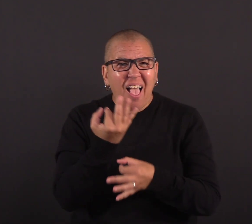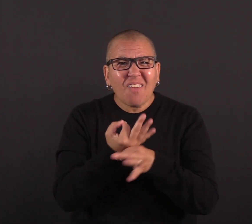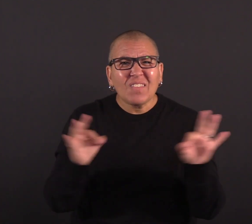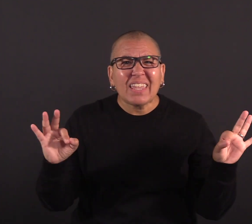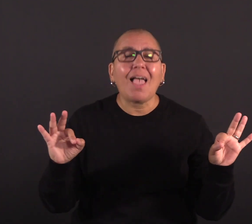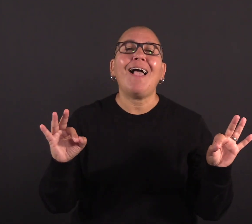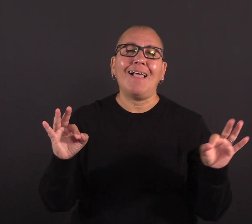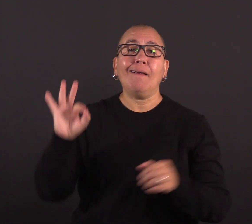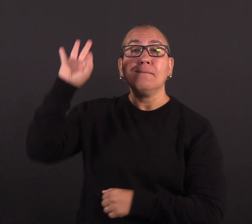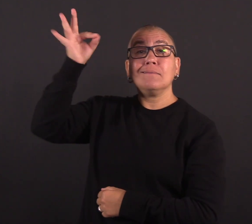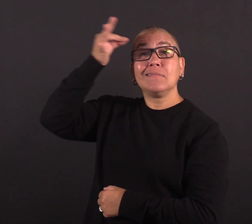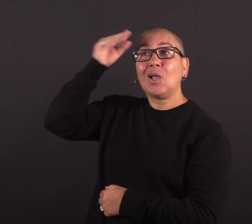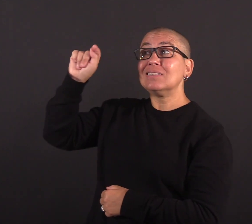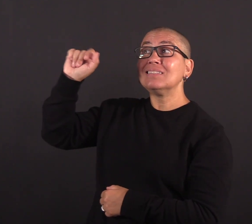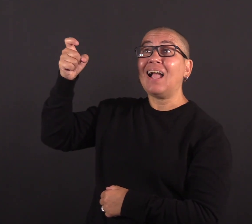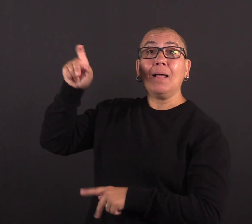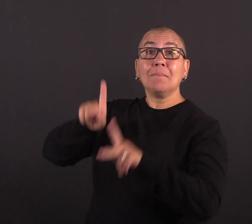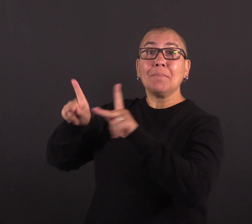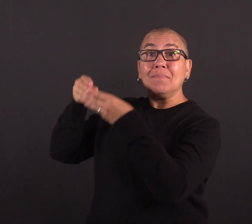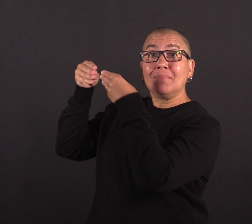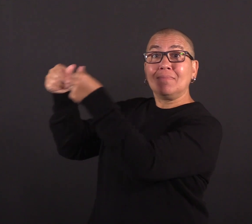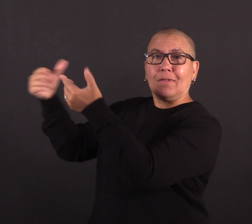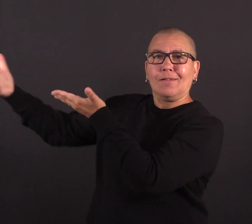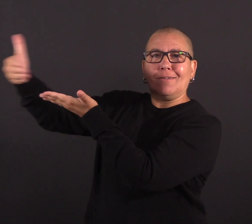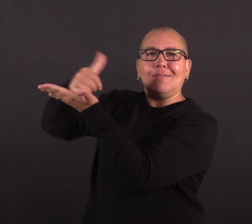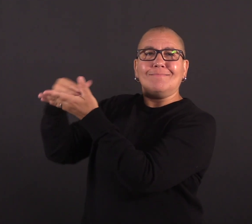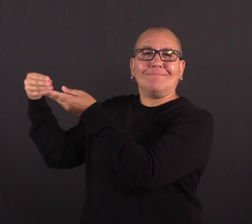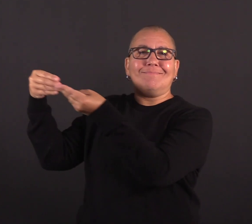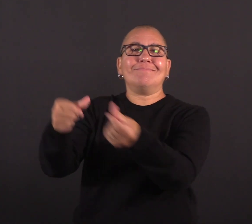Free of charge means just that. The vaccines have already been paid for